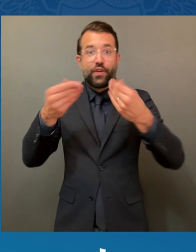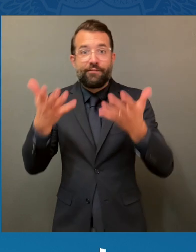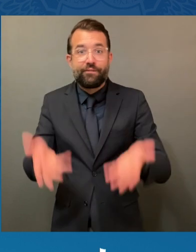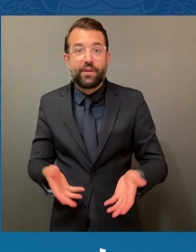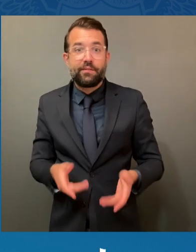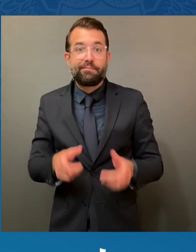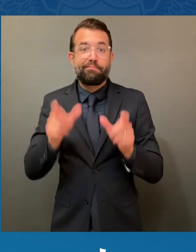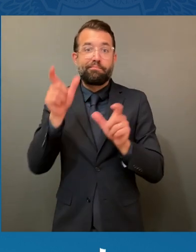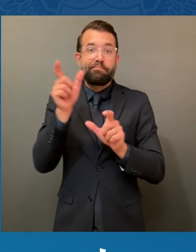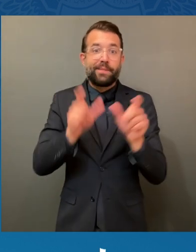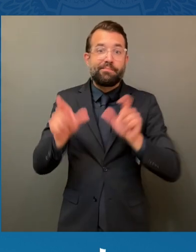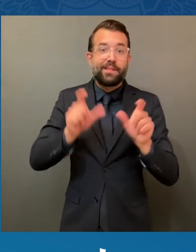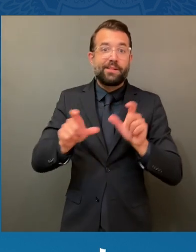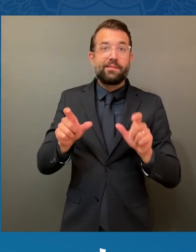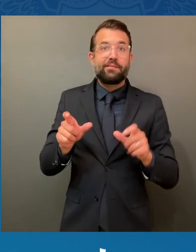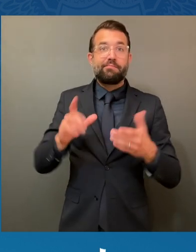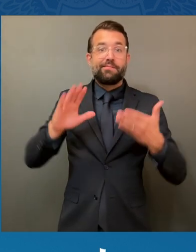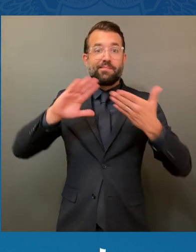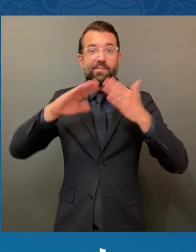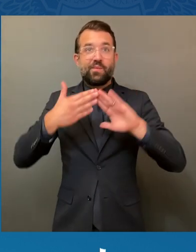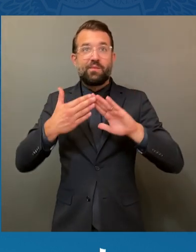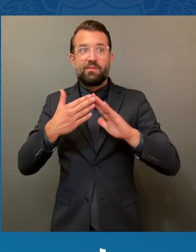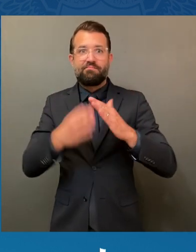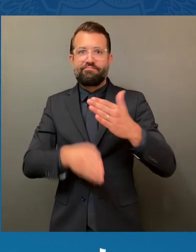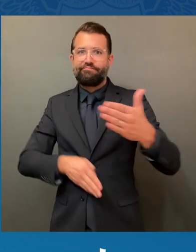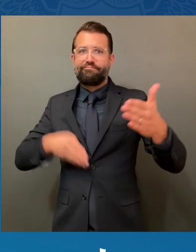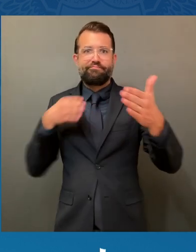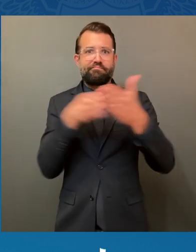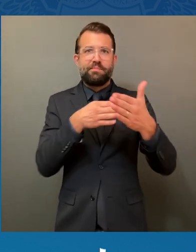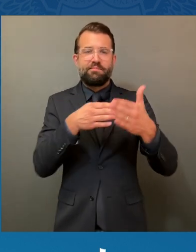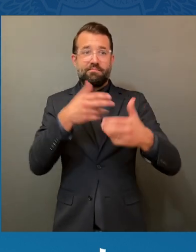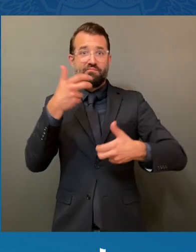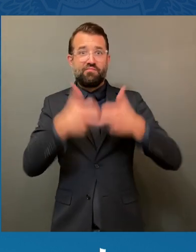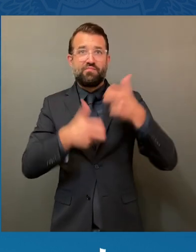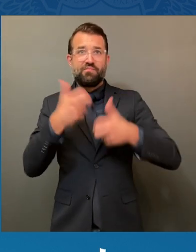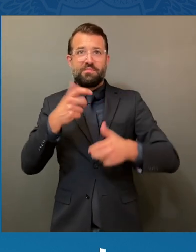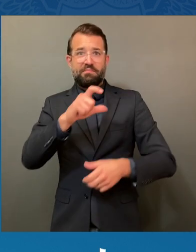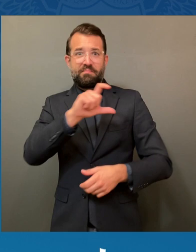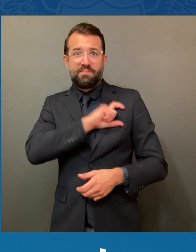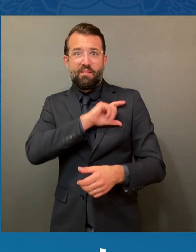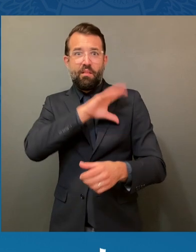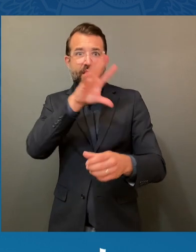I mean, think about those folks -- why they entered that profession,